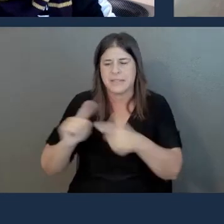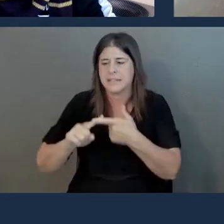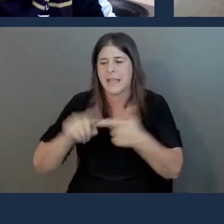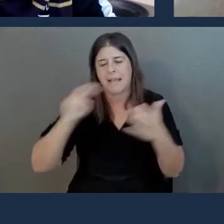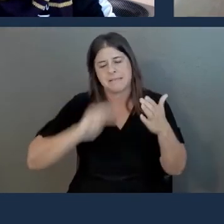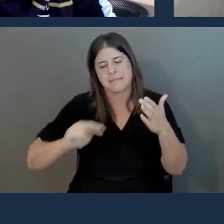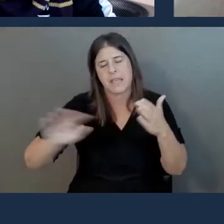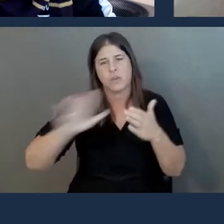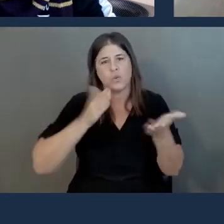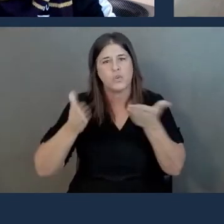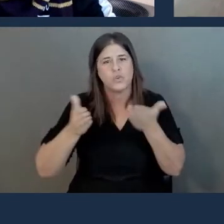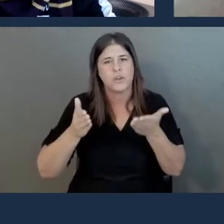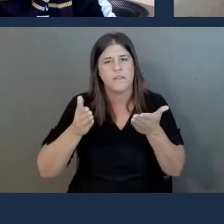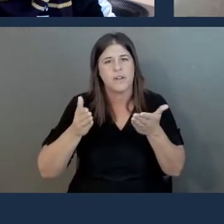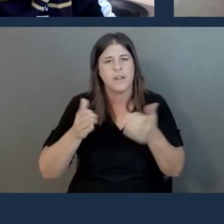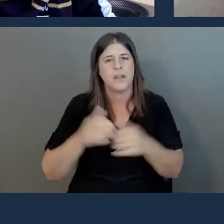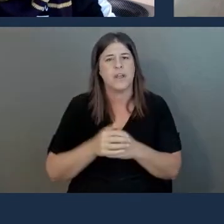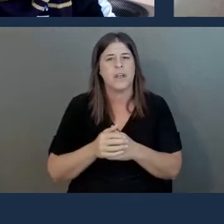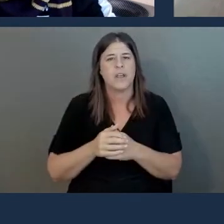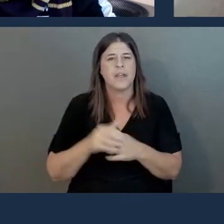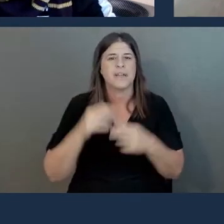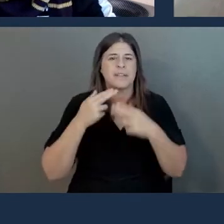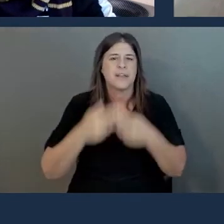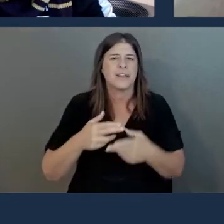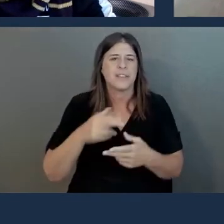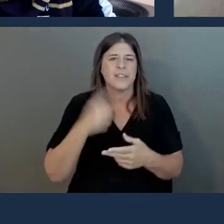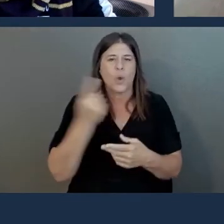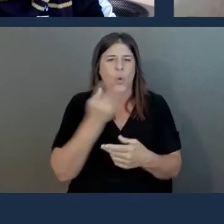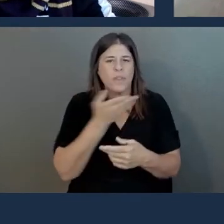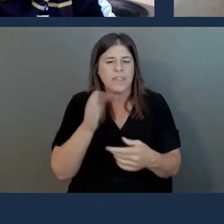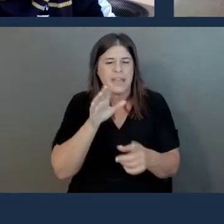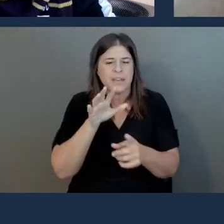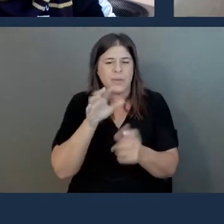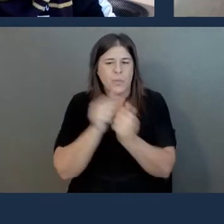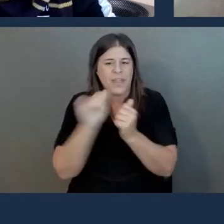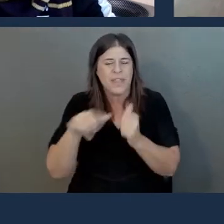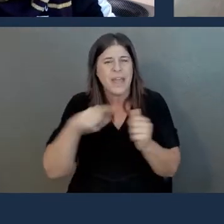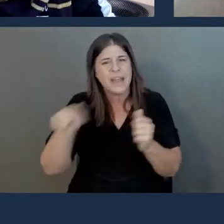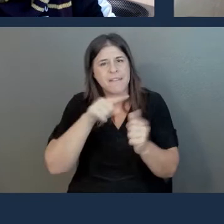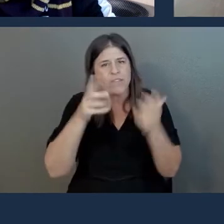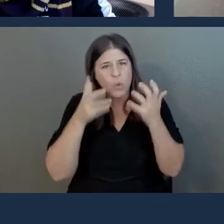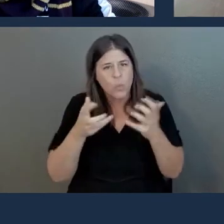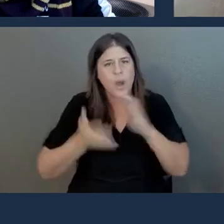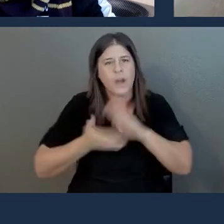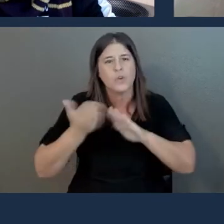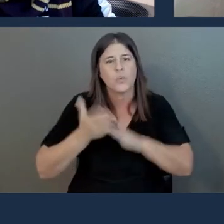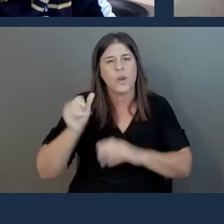The only color gotcha there would be that if you are looking to run source code analysis,